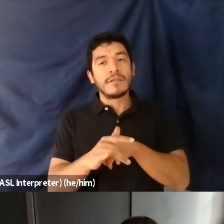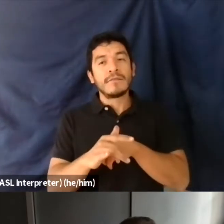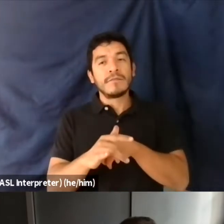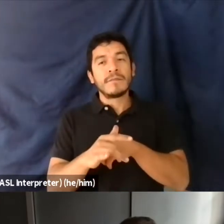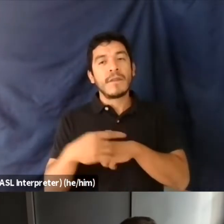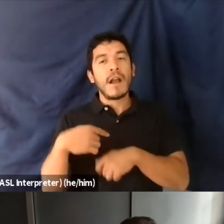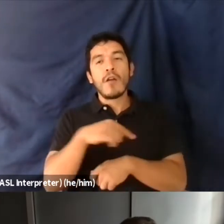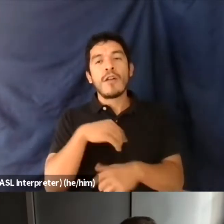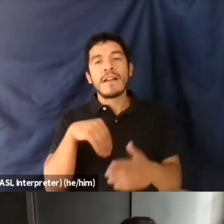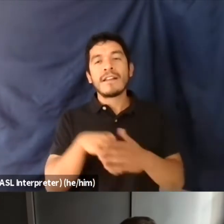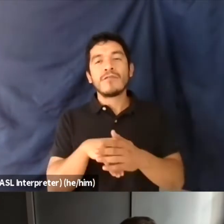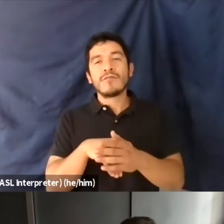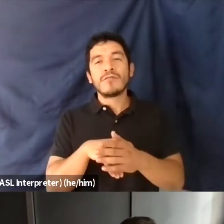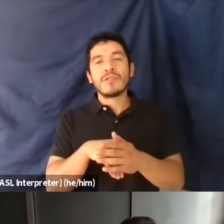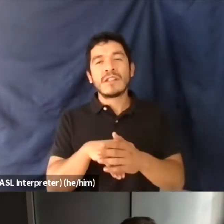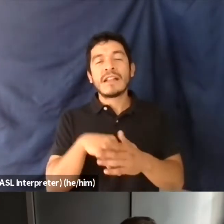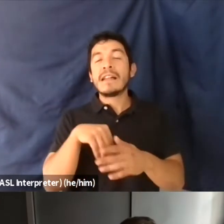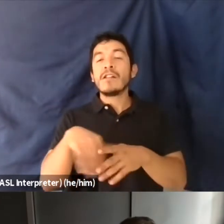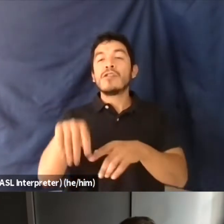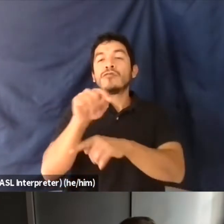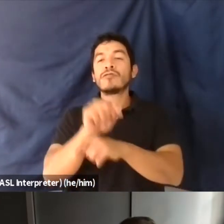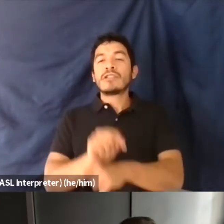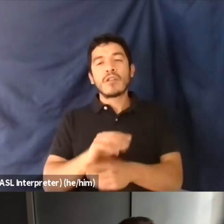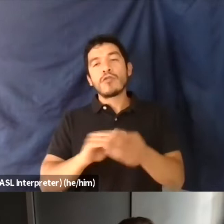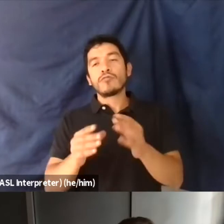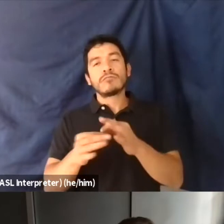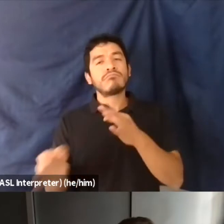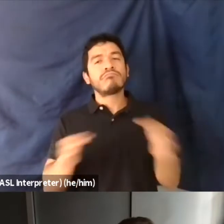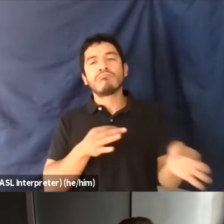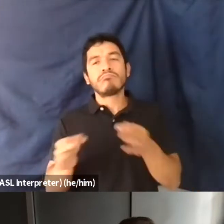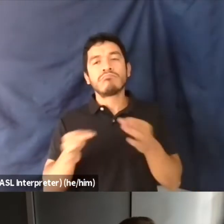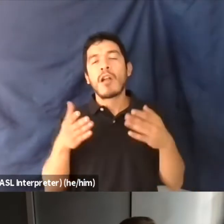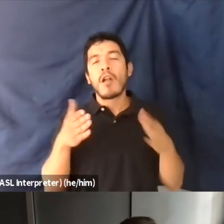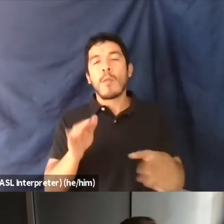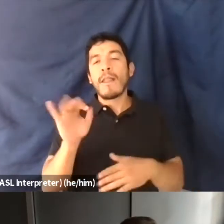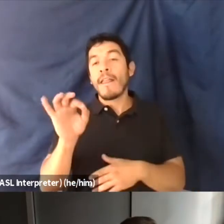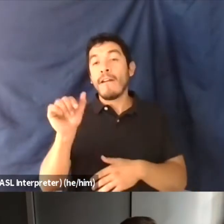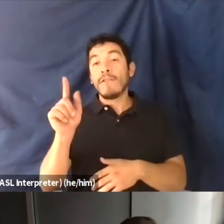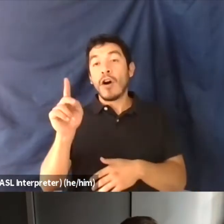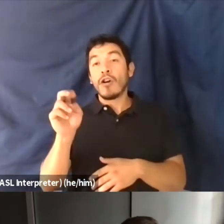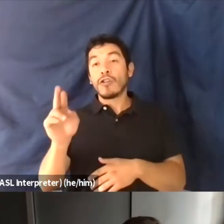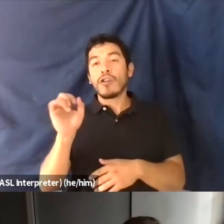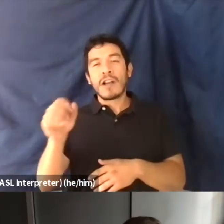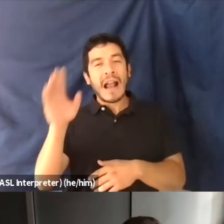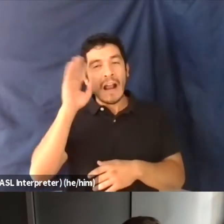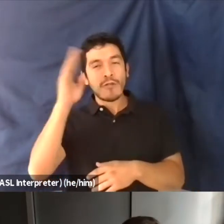that the traditional Southern storytelling, the way that Fauquier can create sort of a mythical family